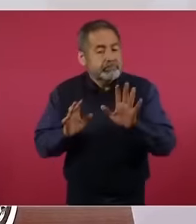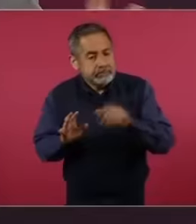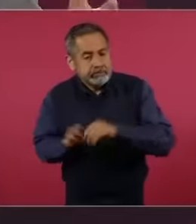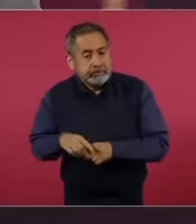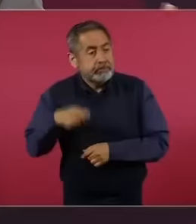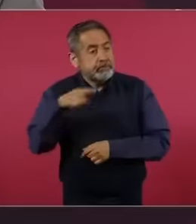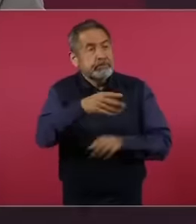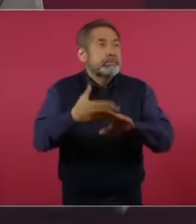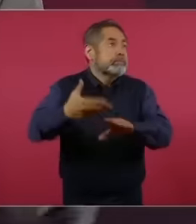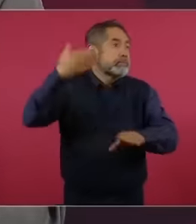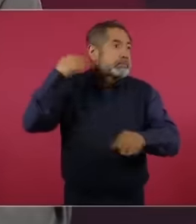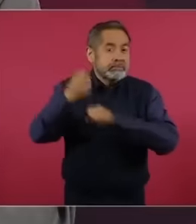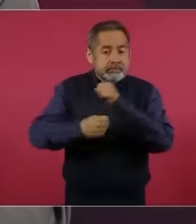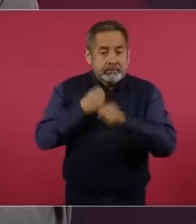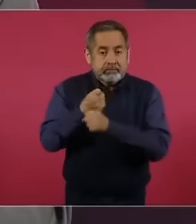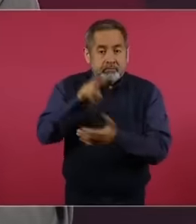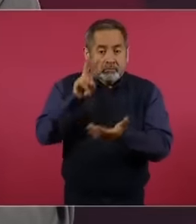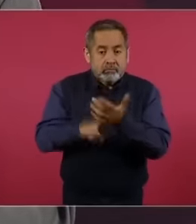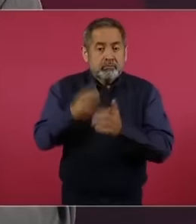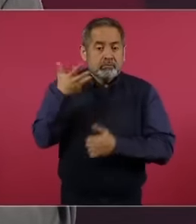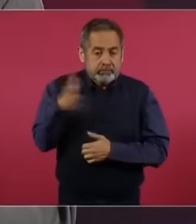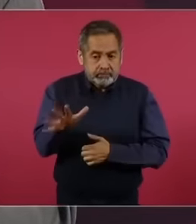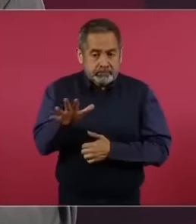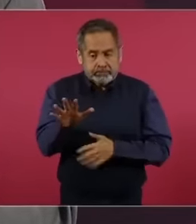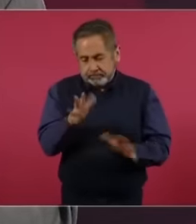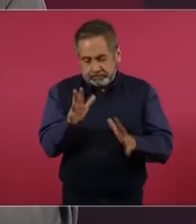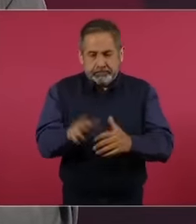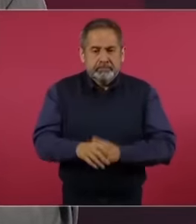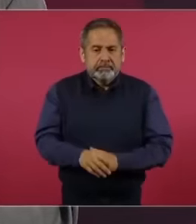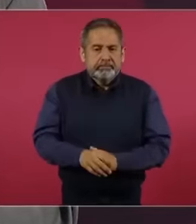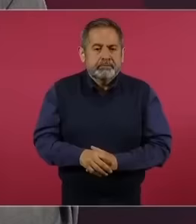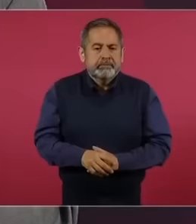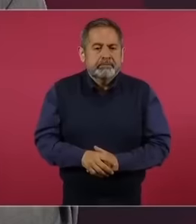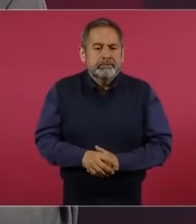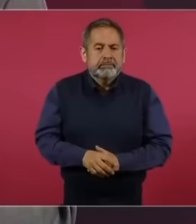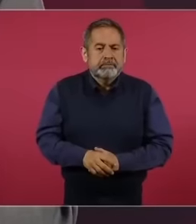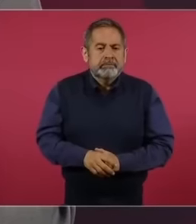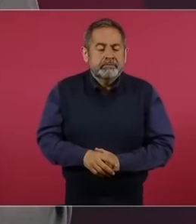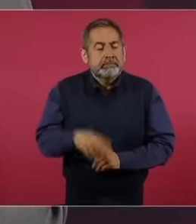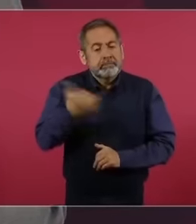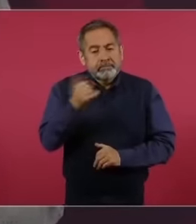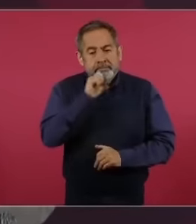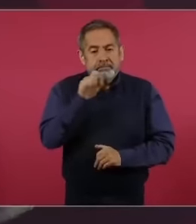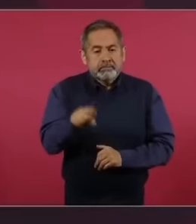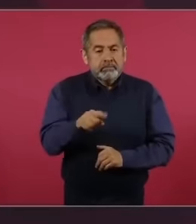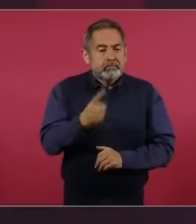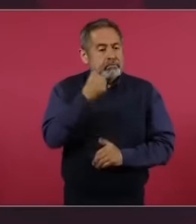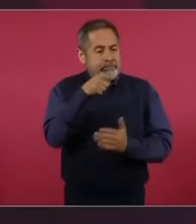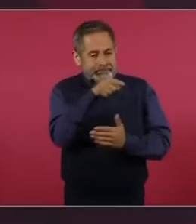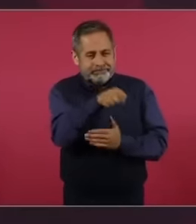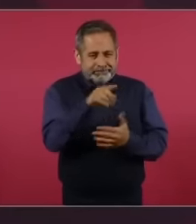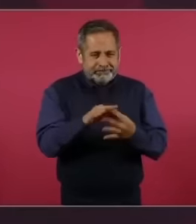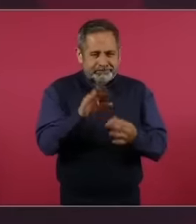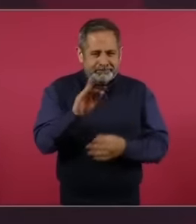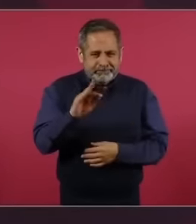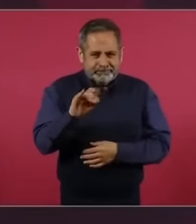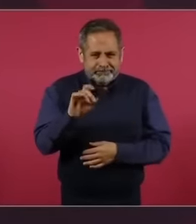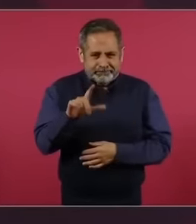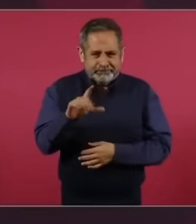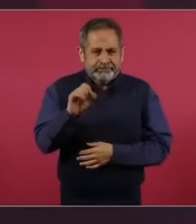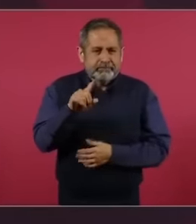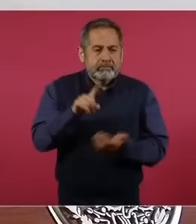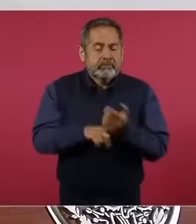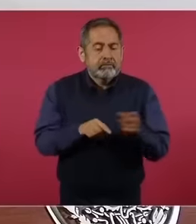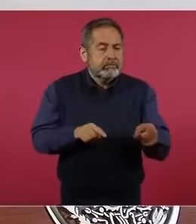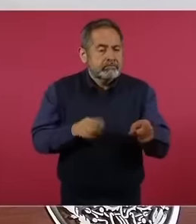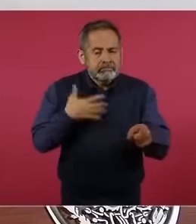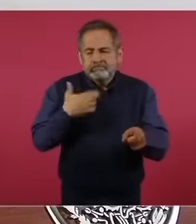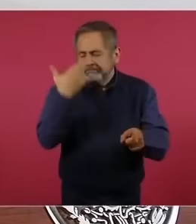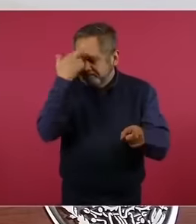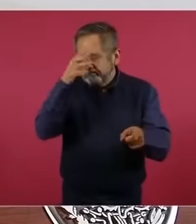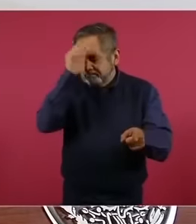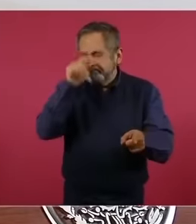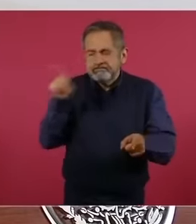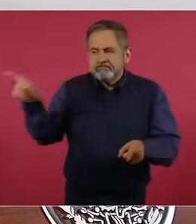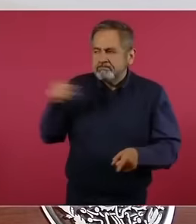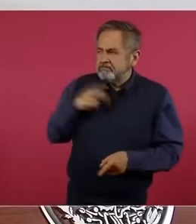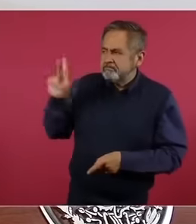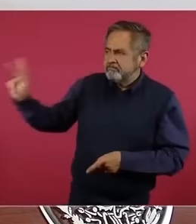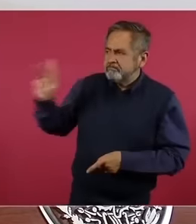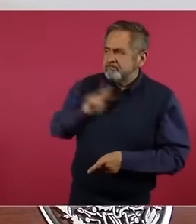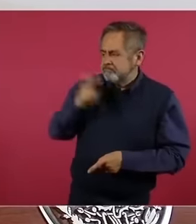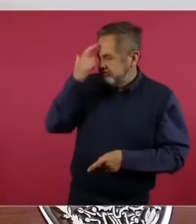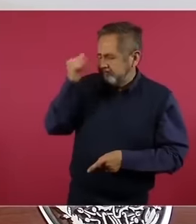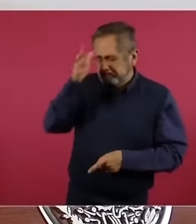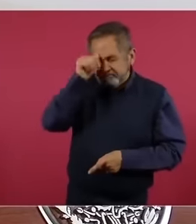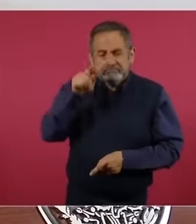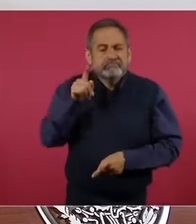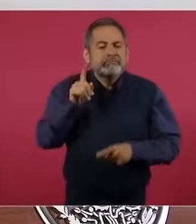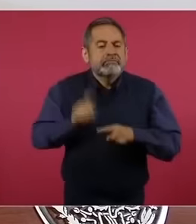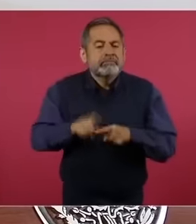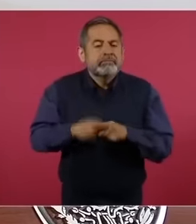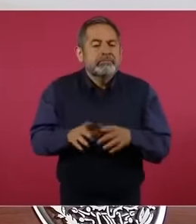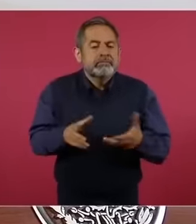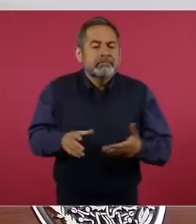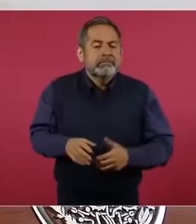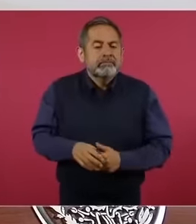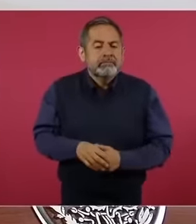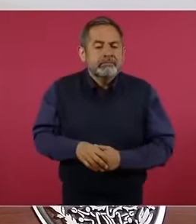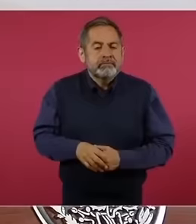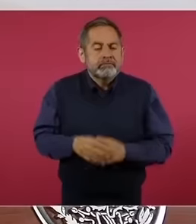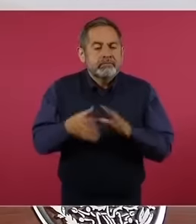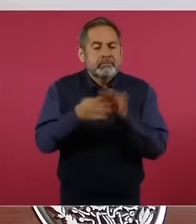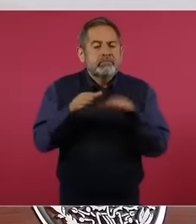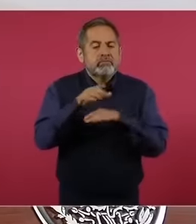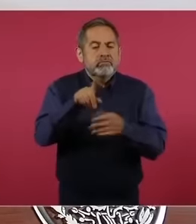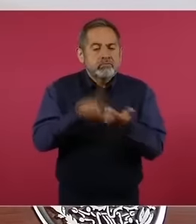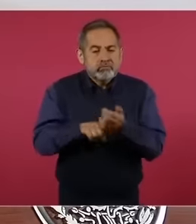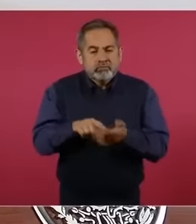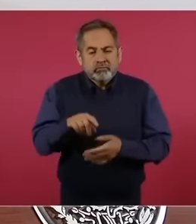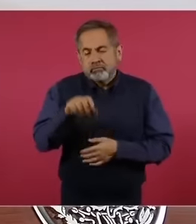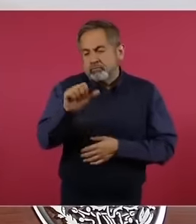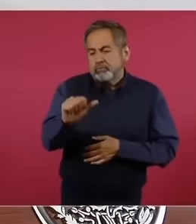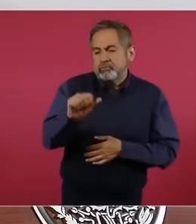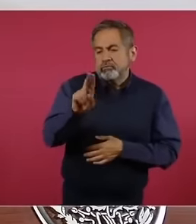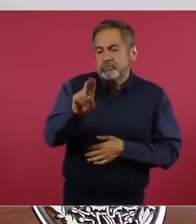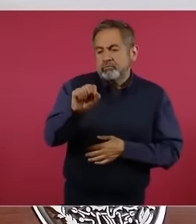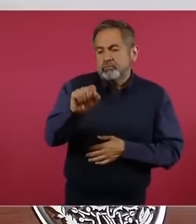2010 and one of the things he maintains is that he agrees with me on the austerity issue.